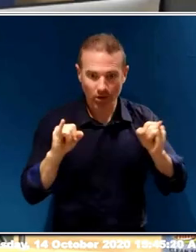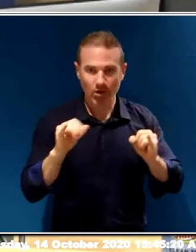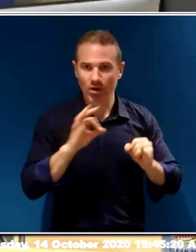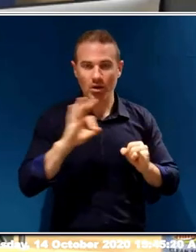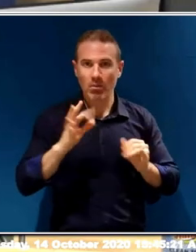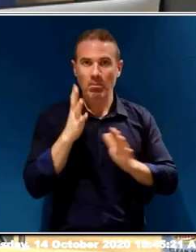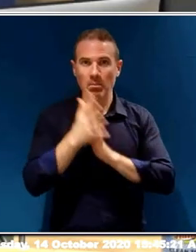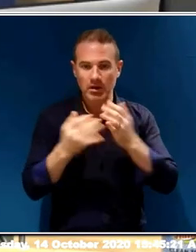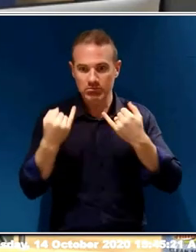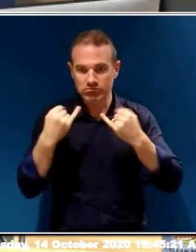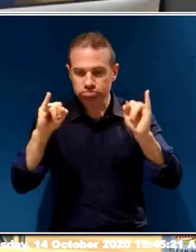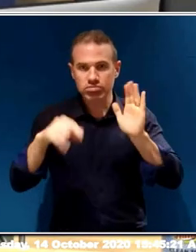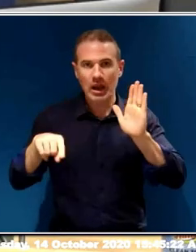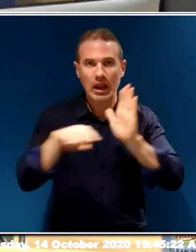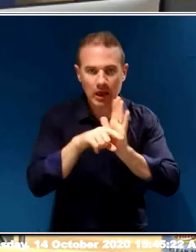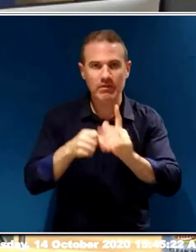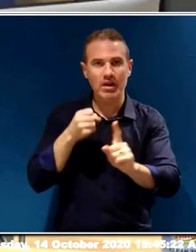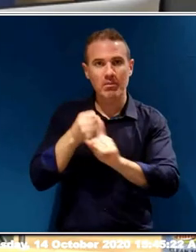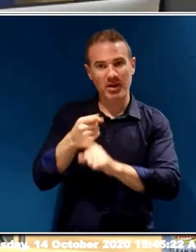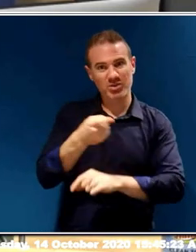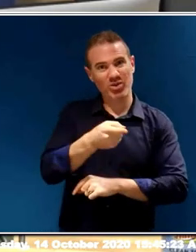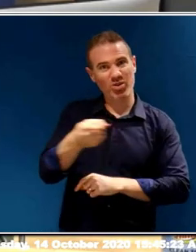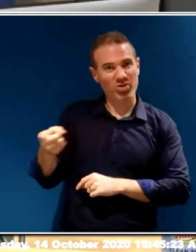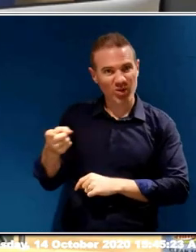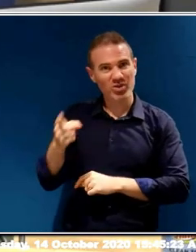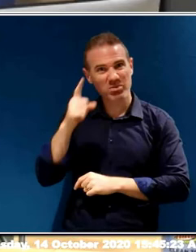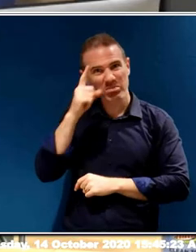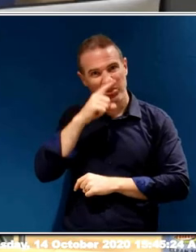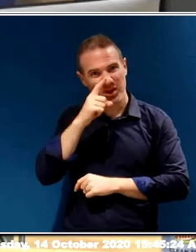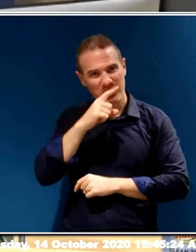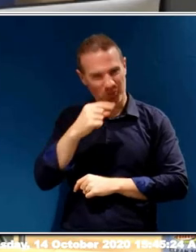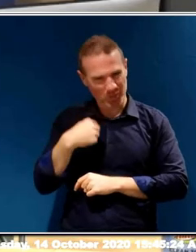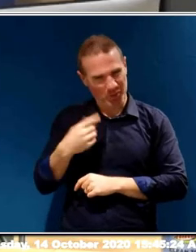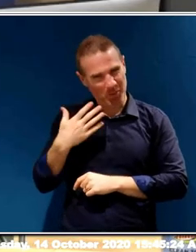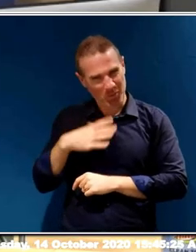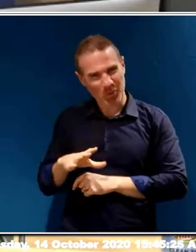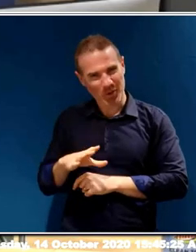are trying to assist with this reform.